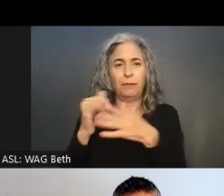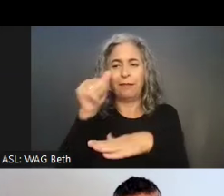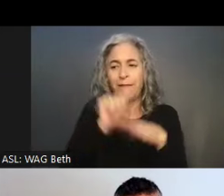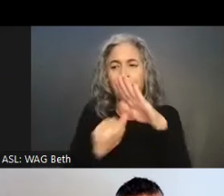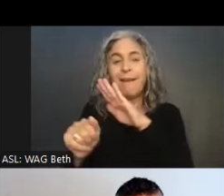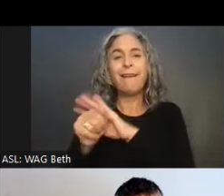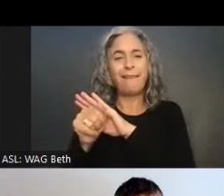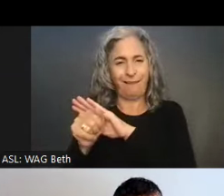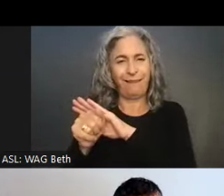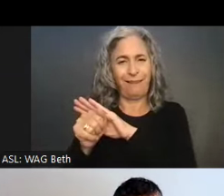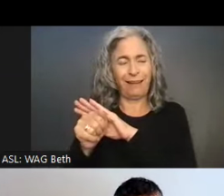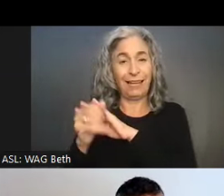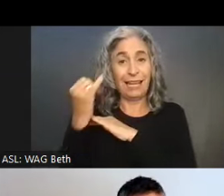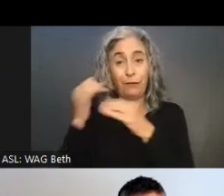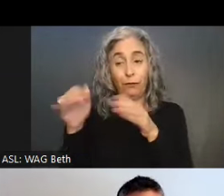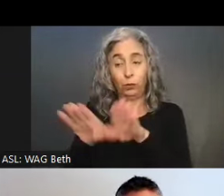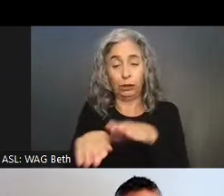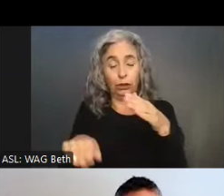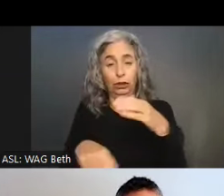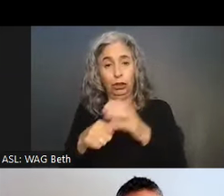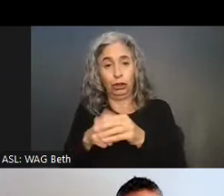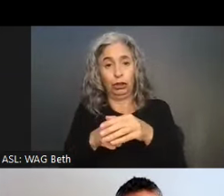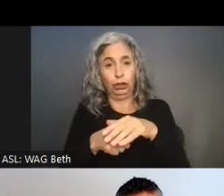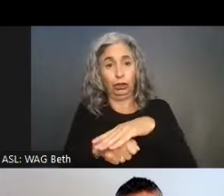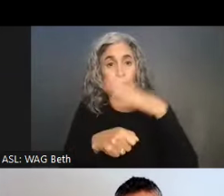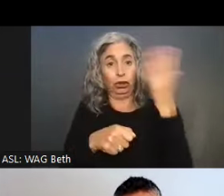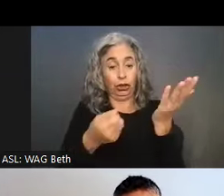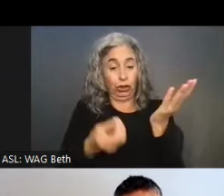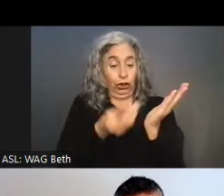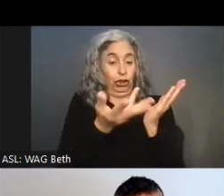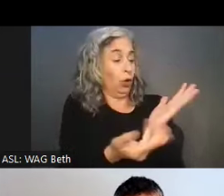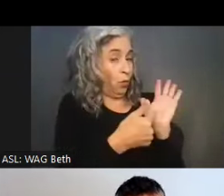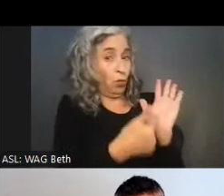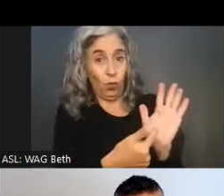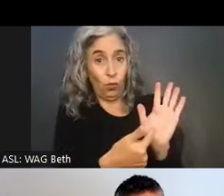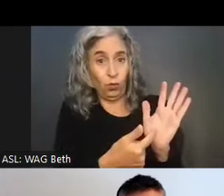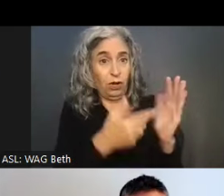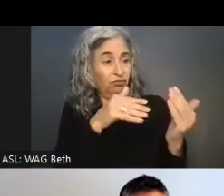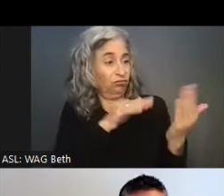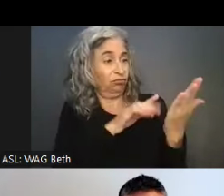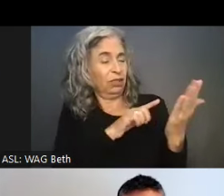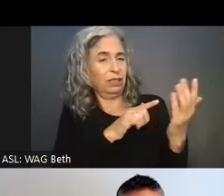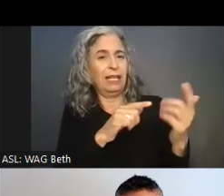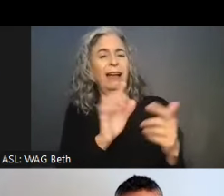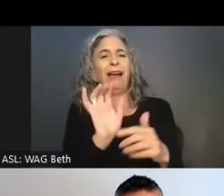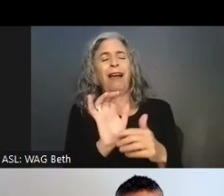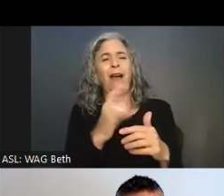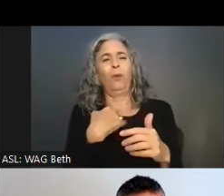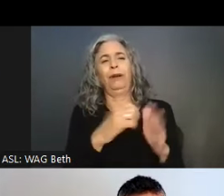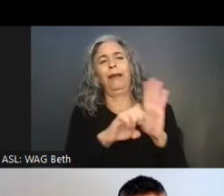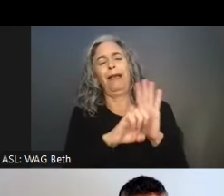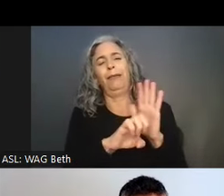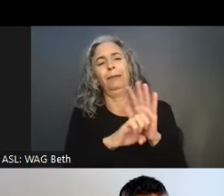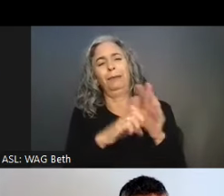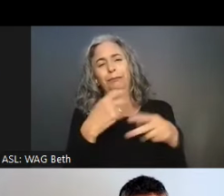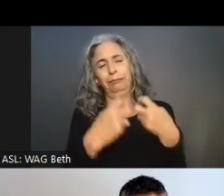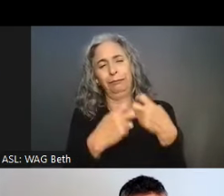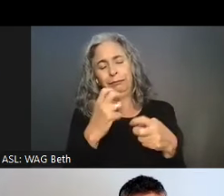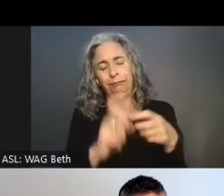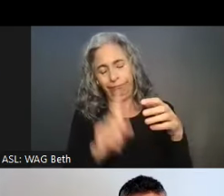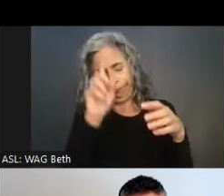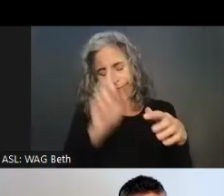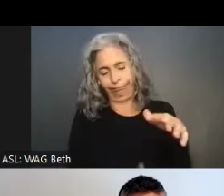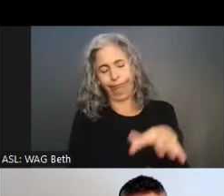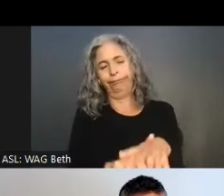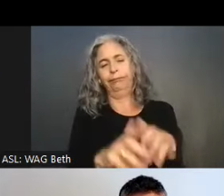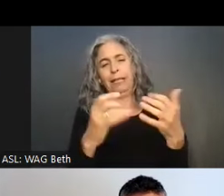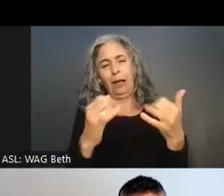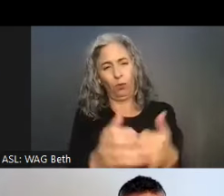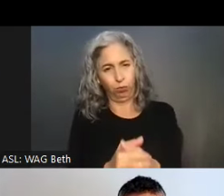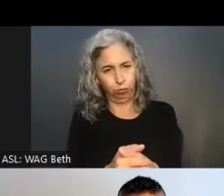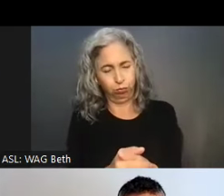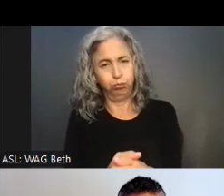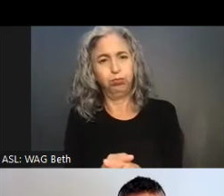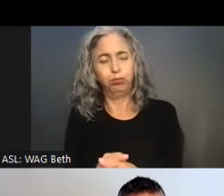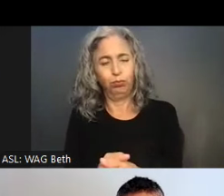and if we reveal them and face them, they put us into an ethical predicament. One of